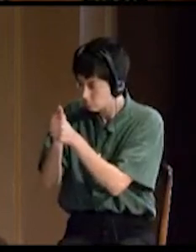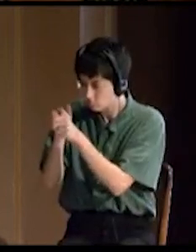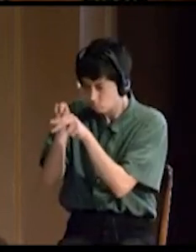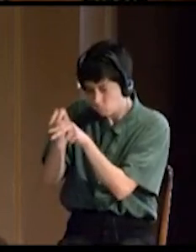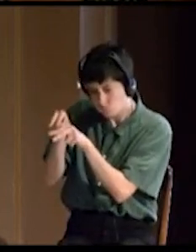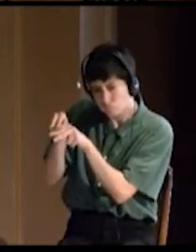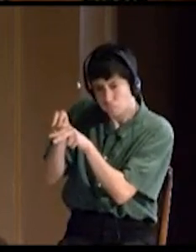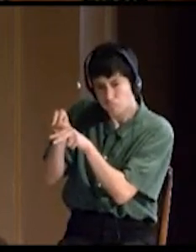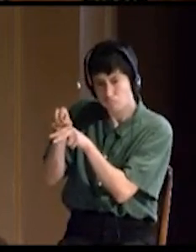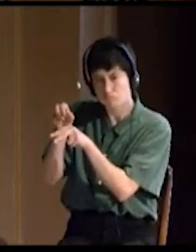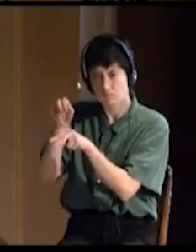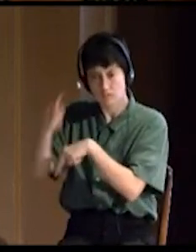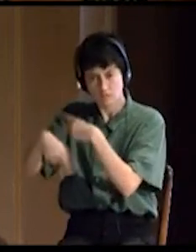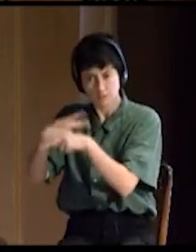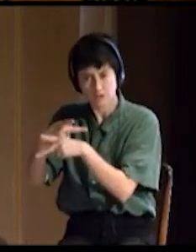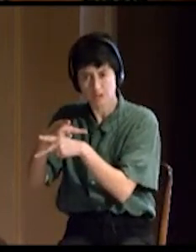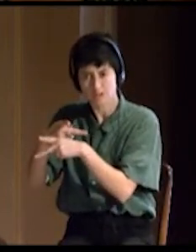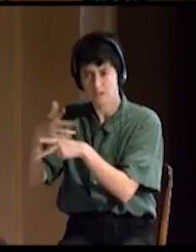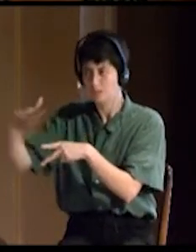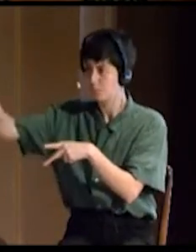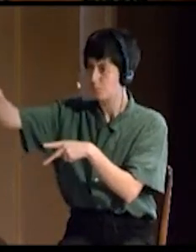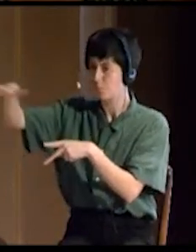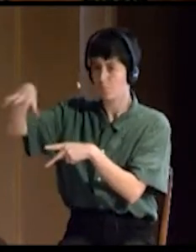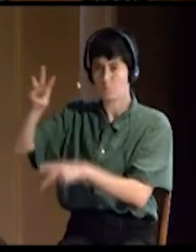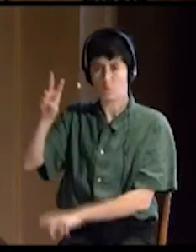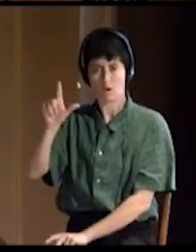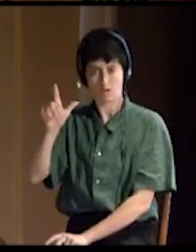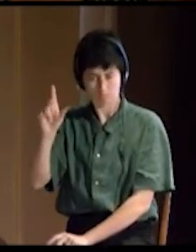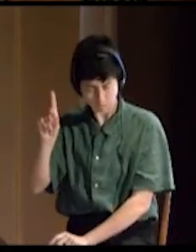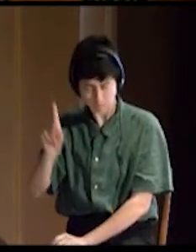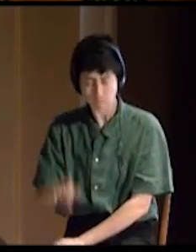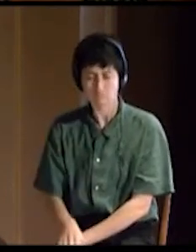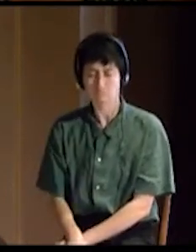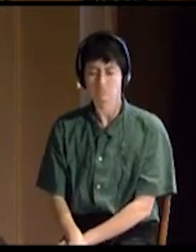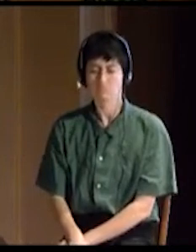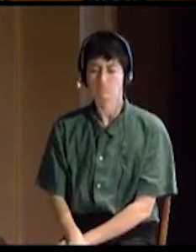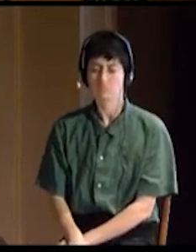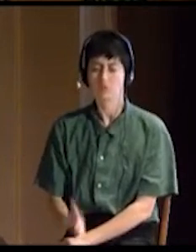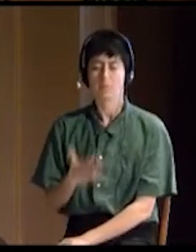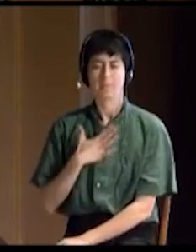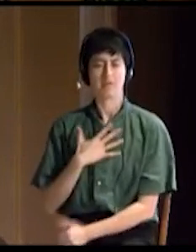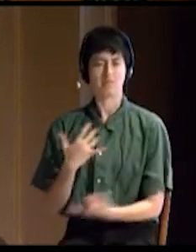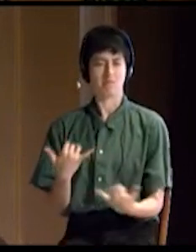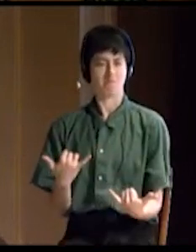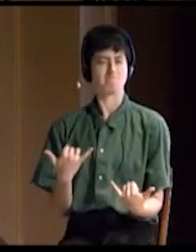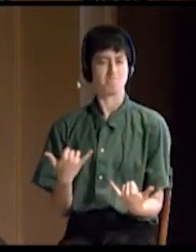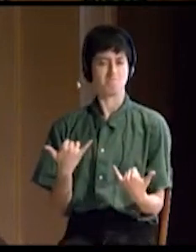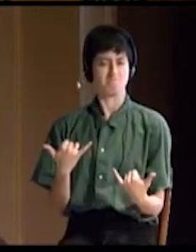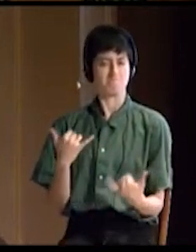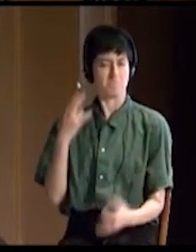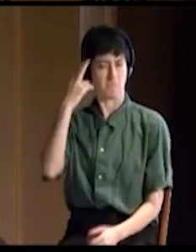that my current hypothesis is that 50% of the unknowns, so the huge gap